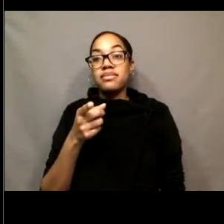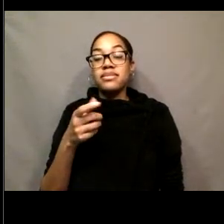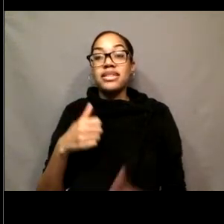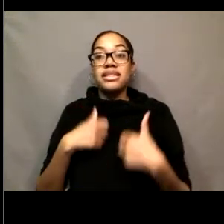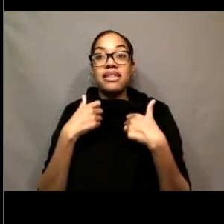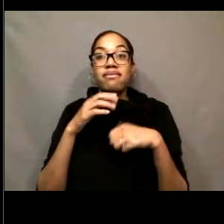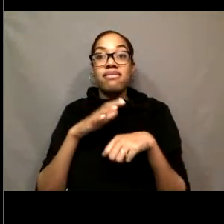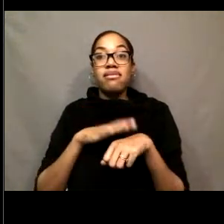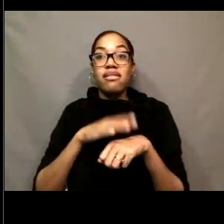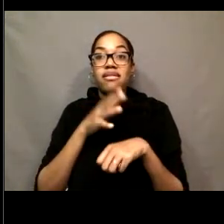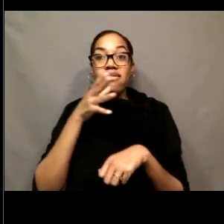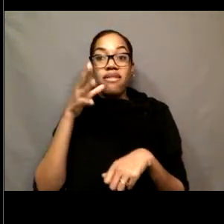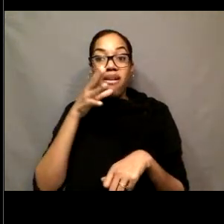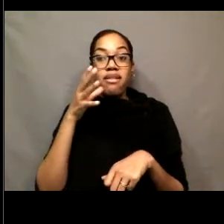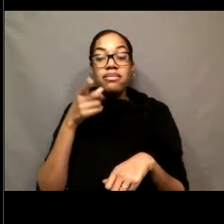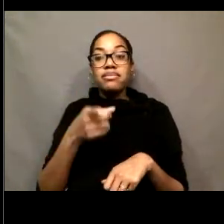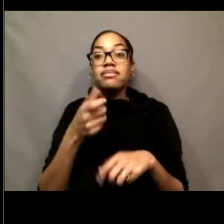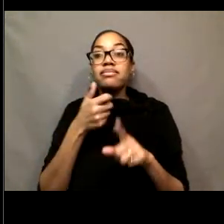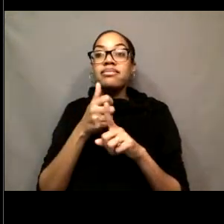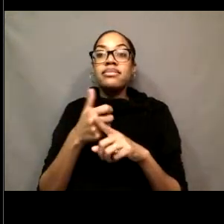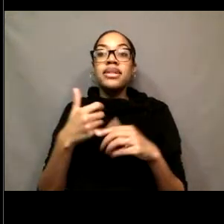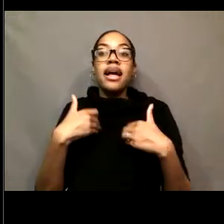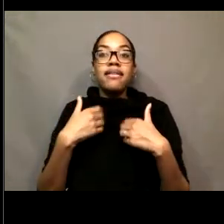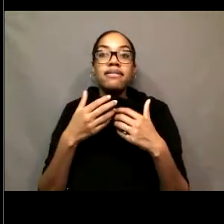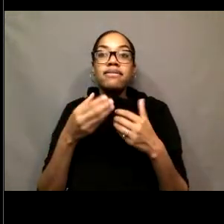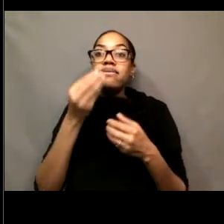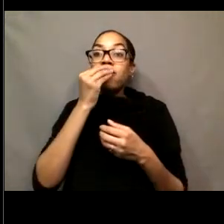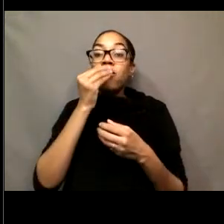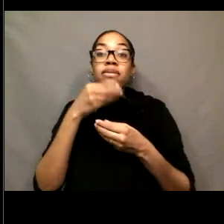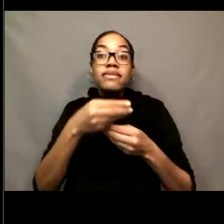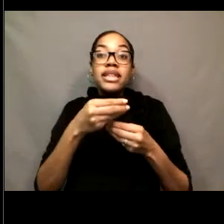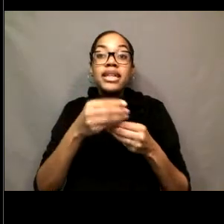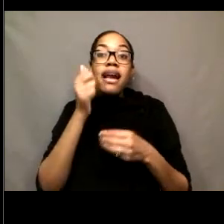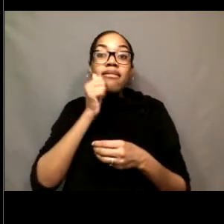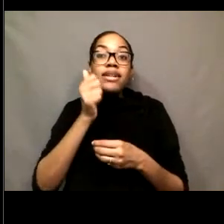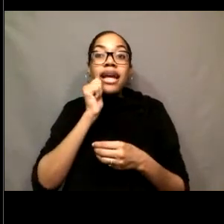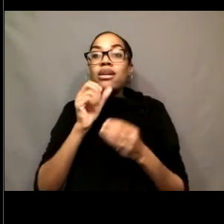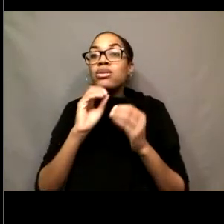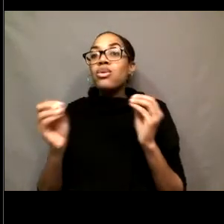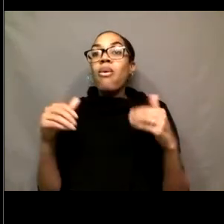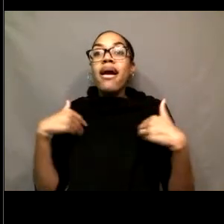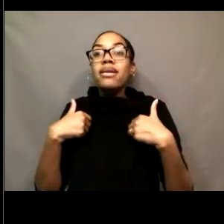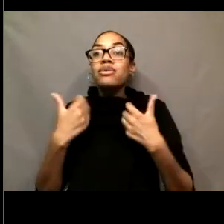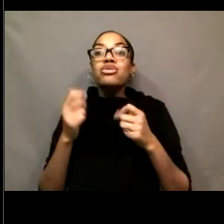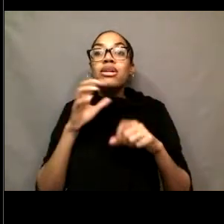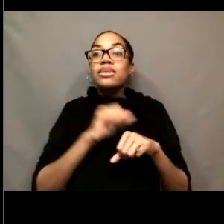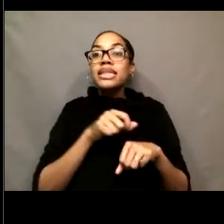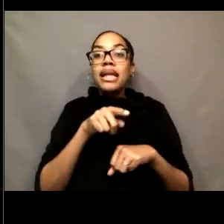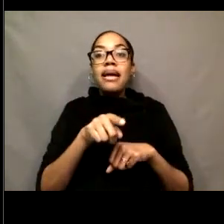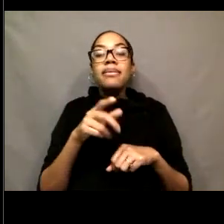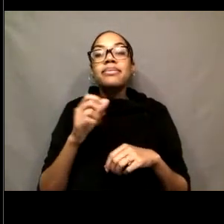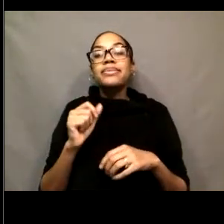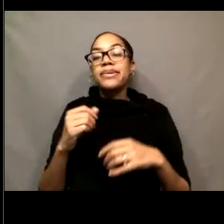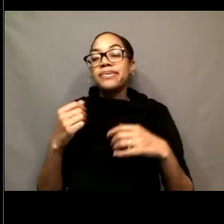they got food every day, they had lived a pretty easy life the ocean is kind of a tough life so we don't want to just throw them out there